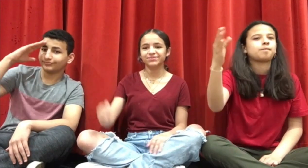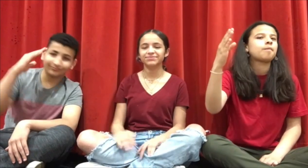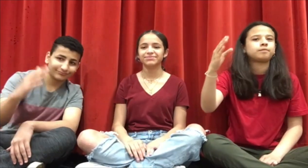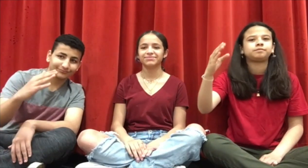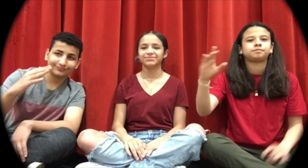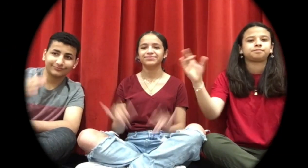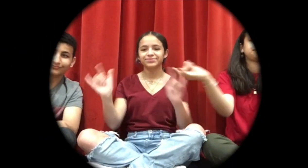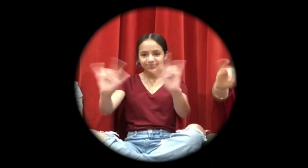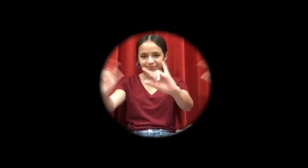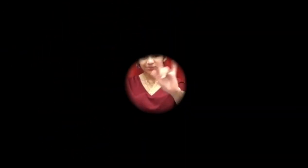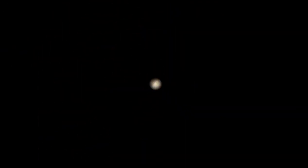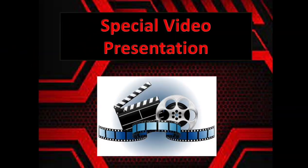So long.